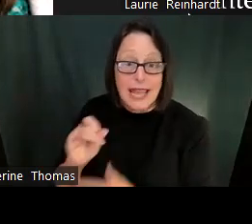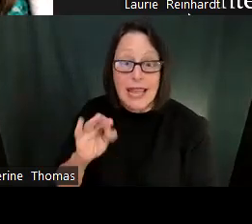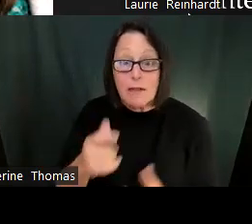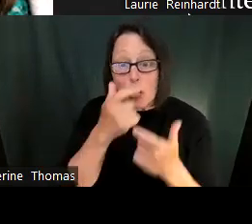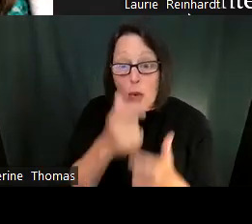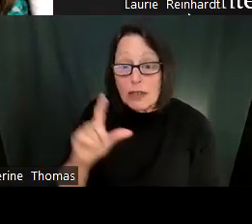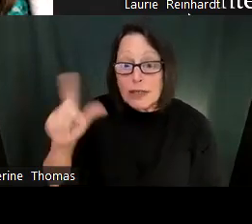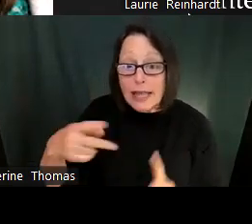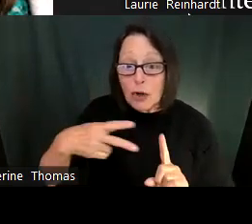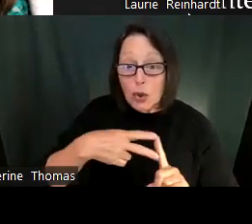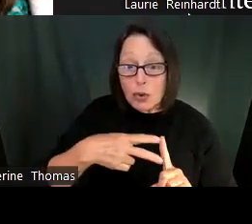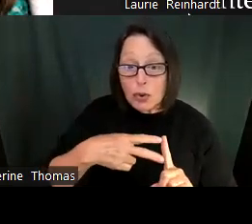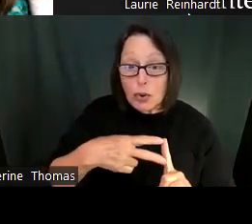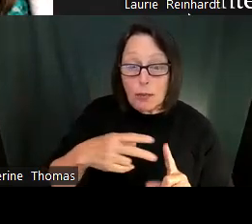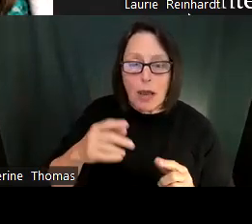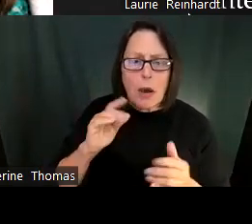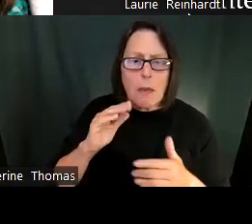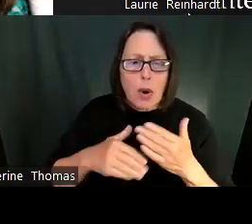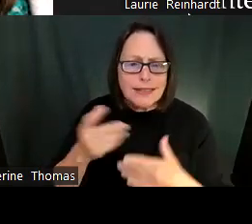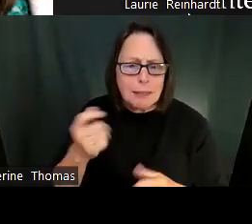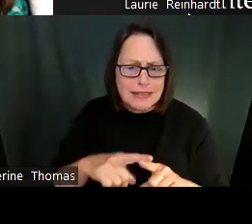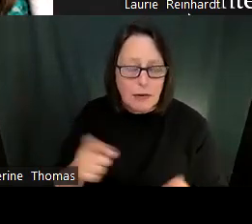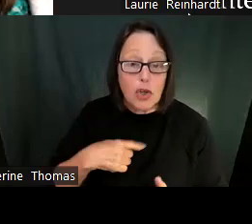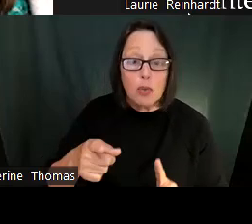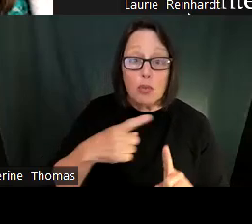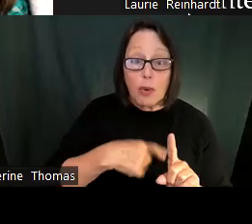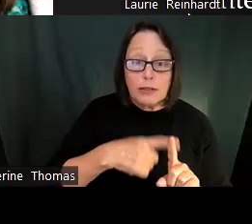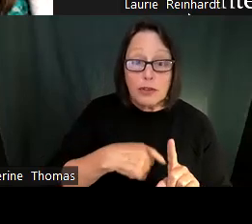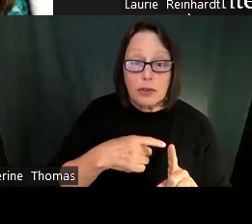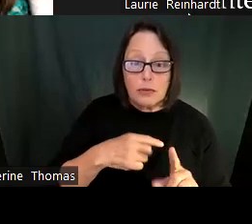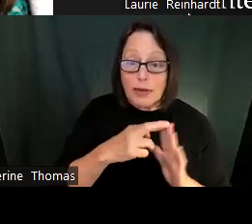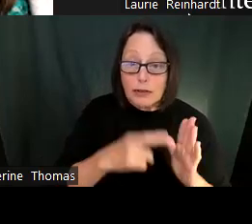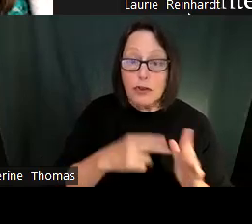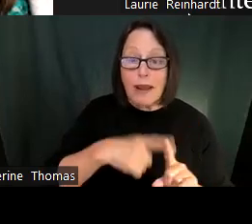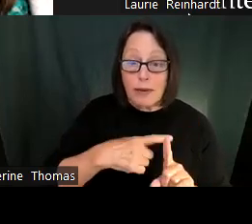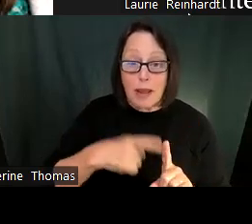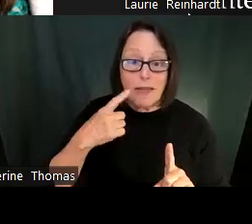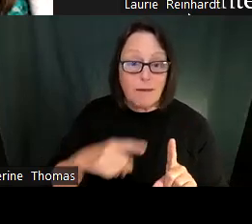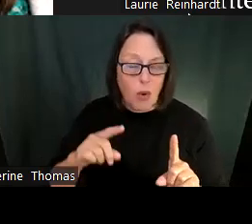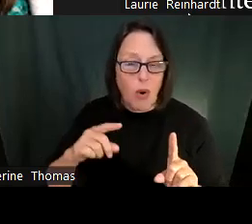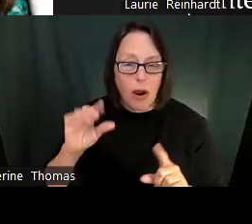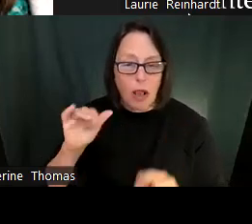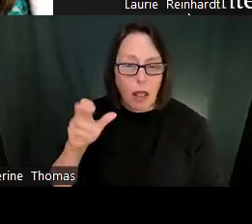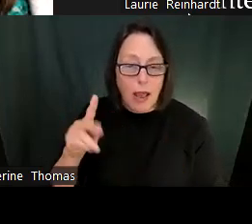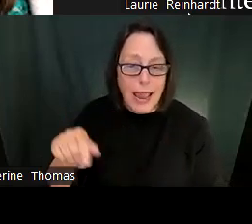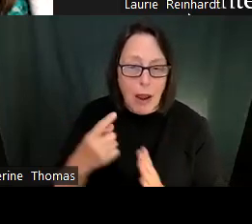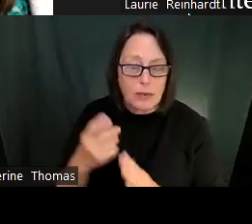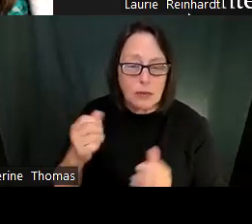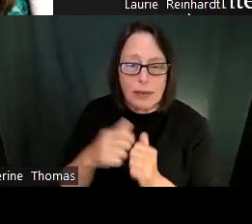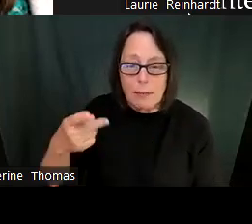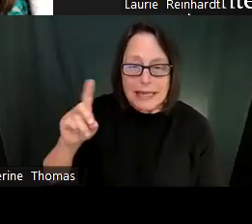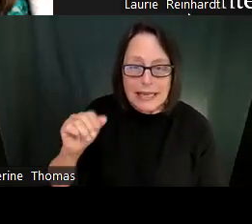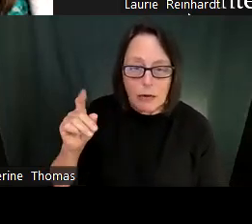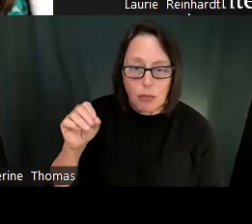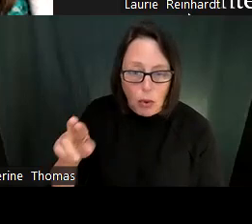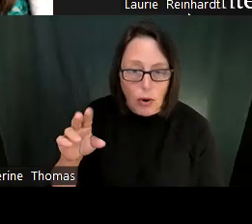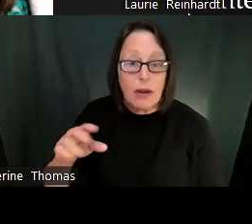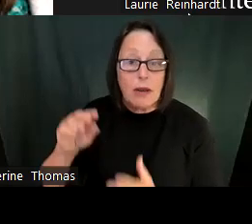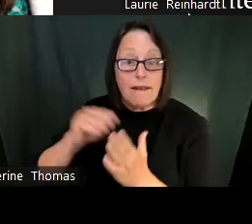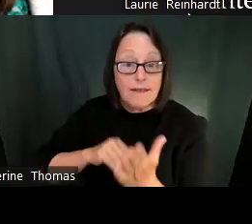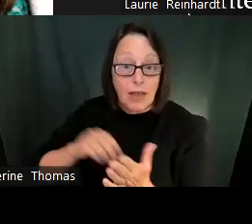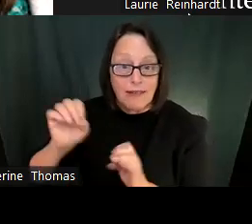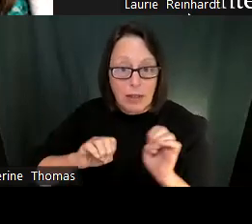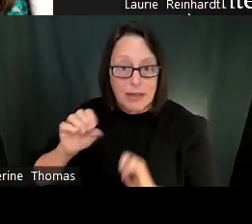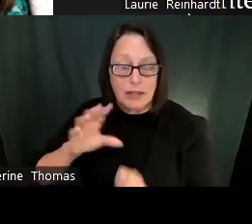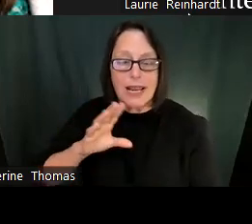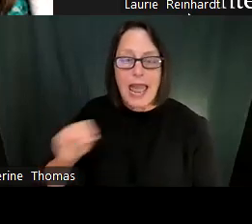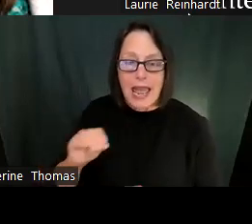pdEroller will send an evaluation to your email and we'll verify your attendance and release your hours.